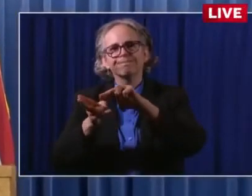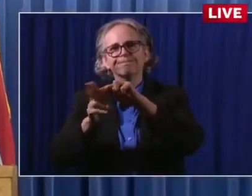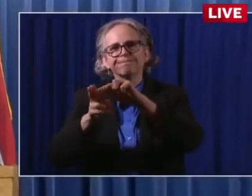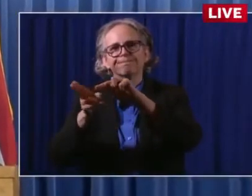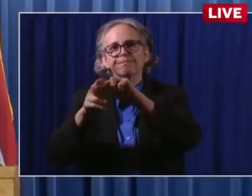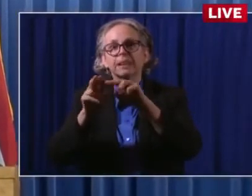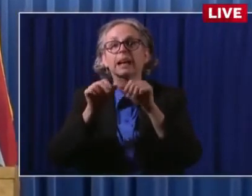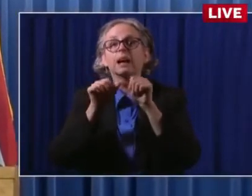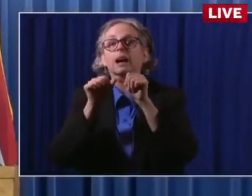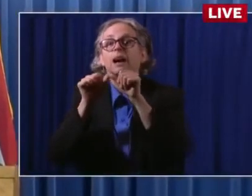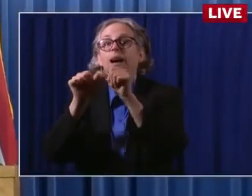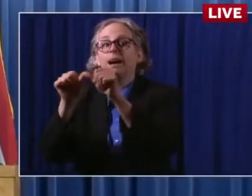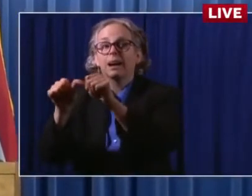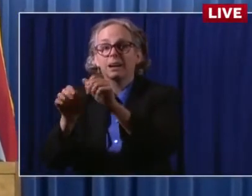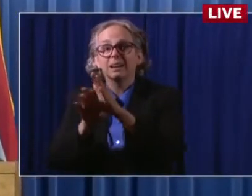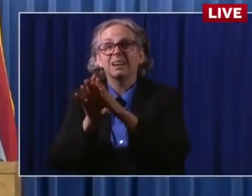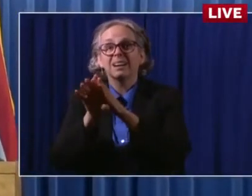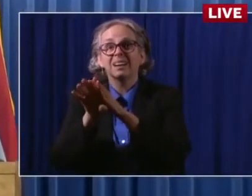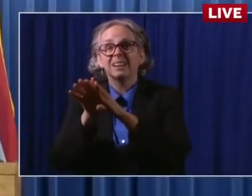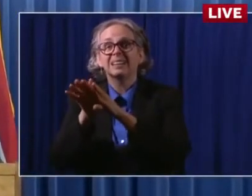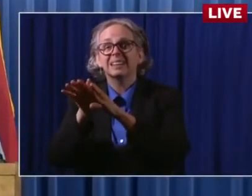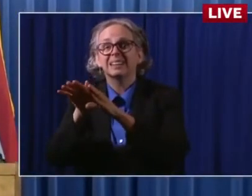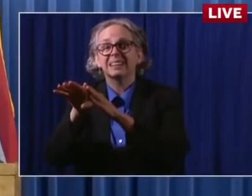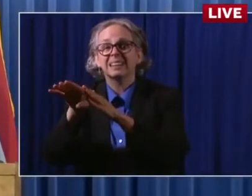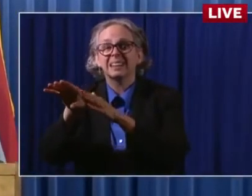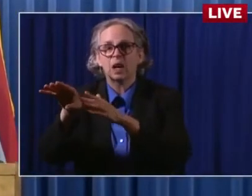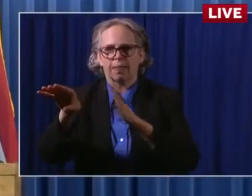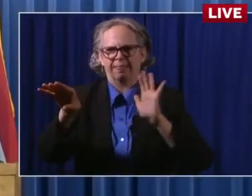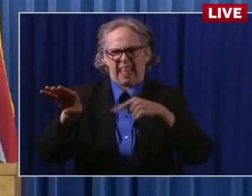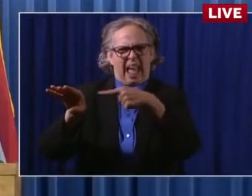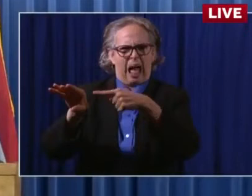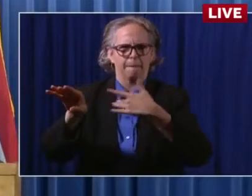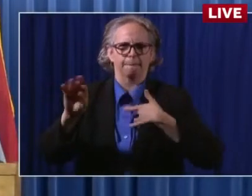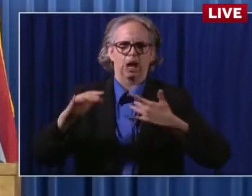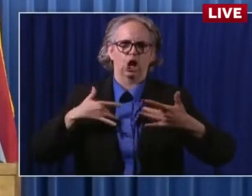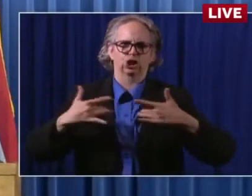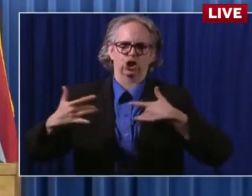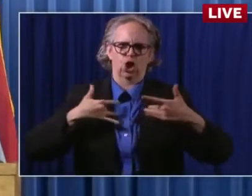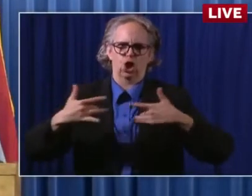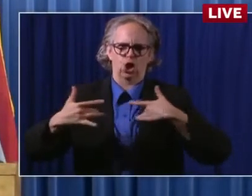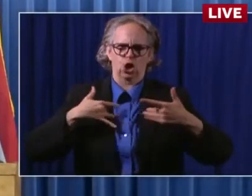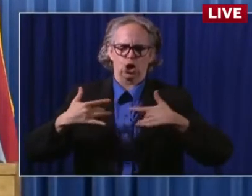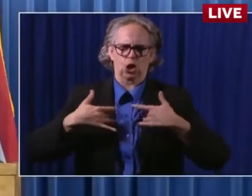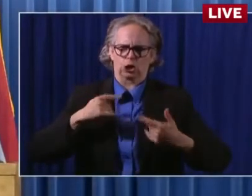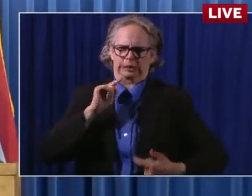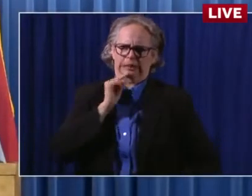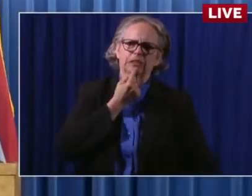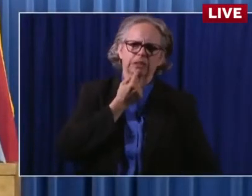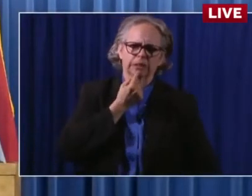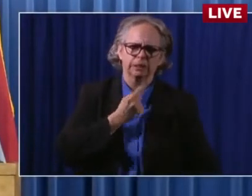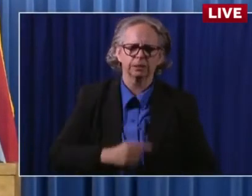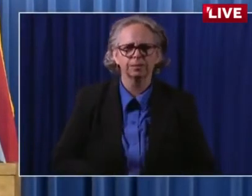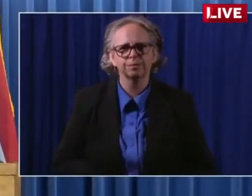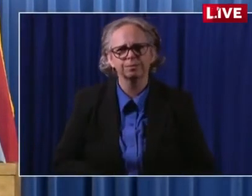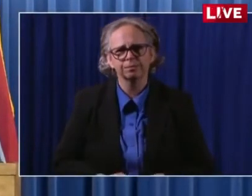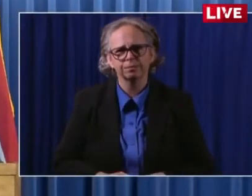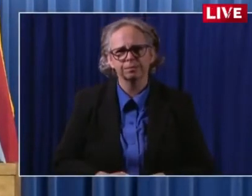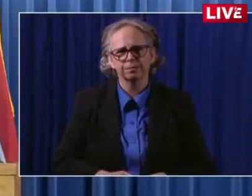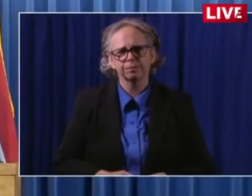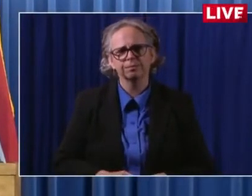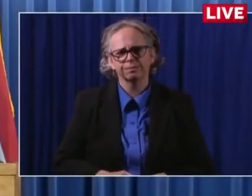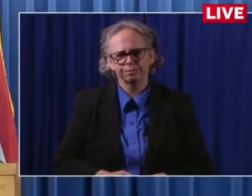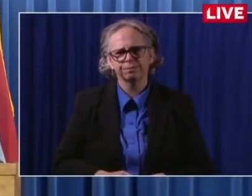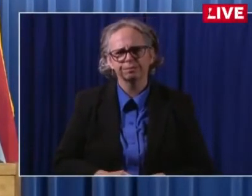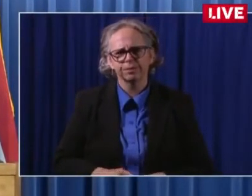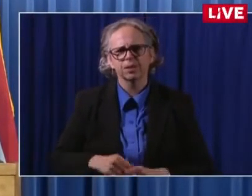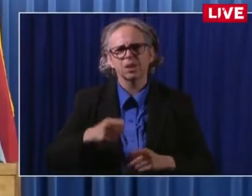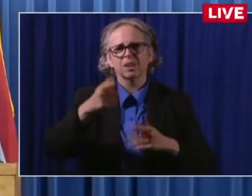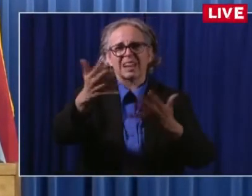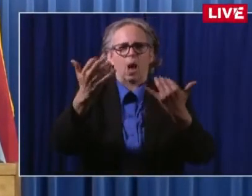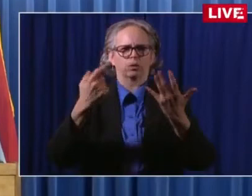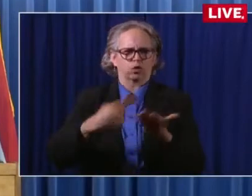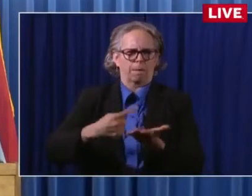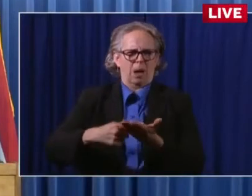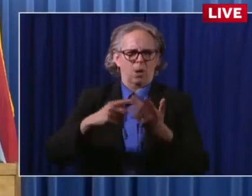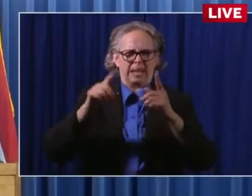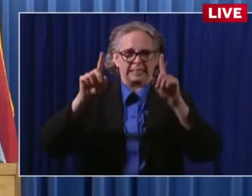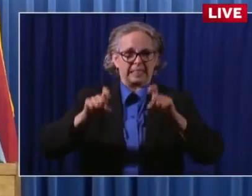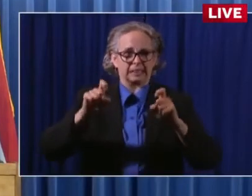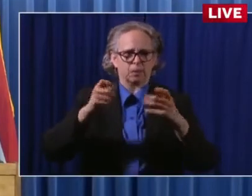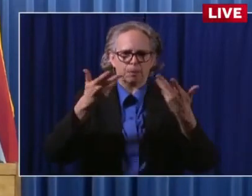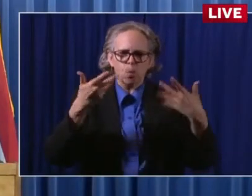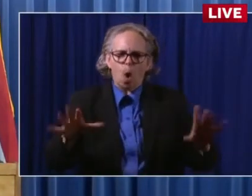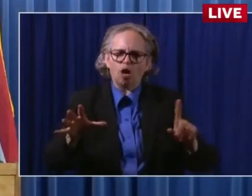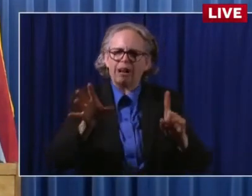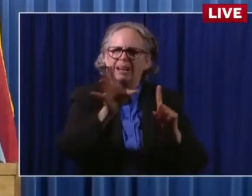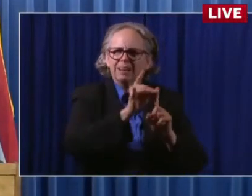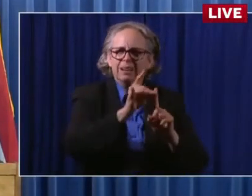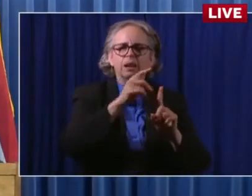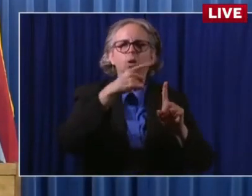DURING THE PAST FEW WEEKS, THE INCREASE HAS BEEN STEADY, WHICH IS CERTAINLY CONCERNING AS WE SEE THESE NUMBERS GO UP.